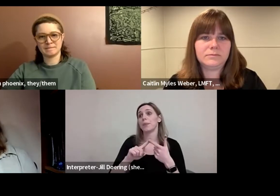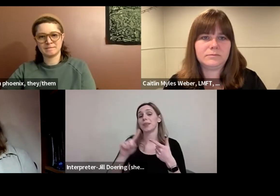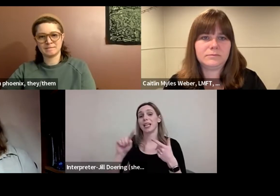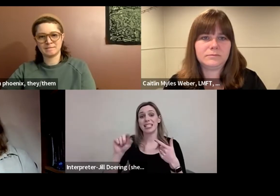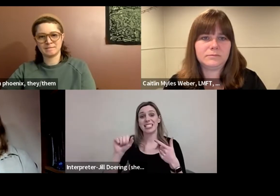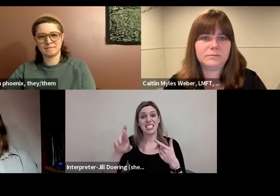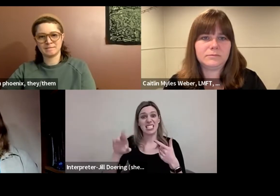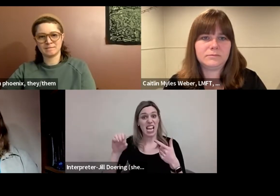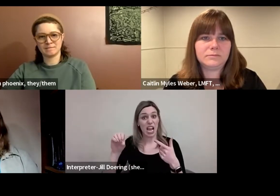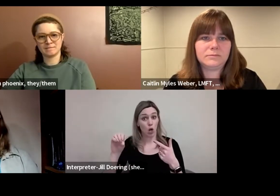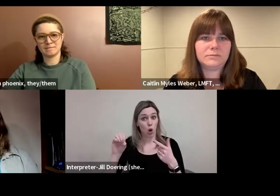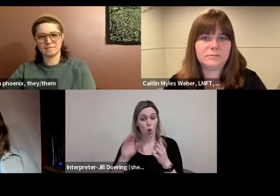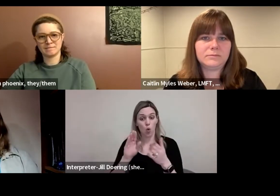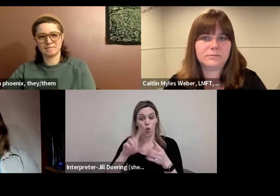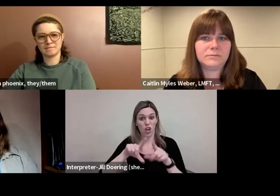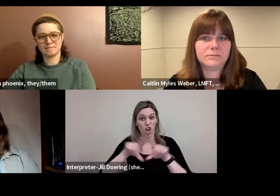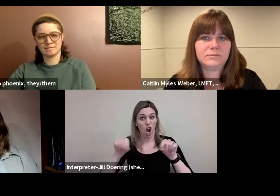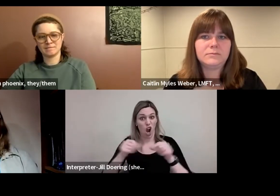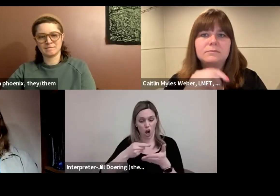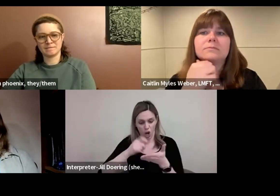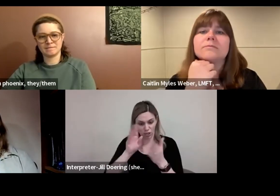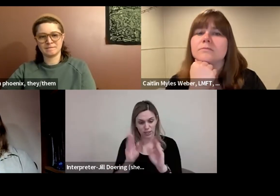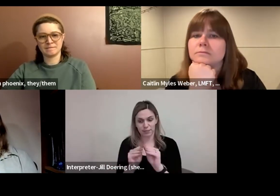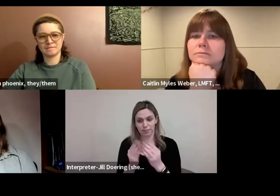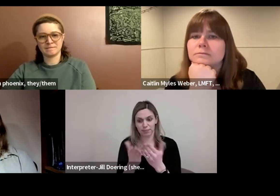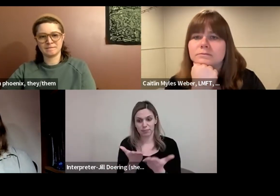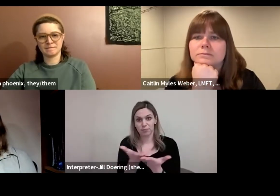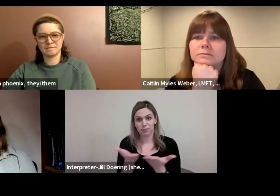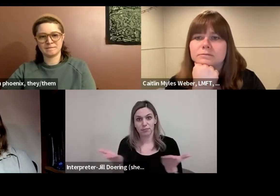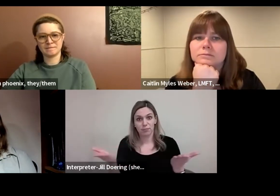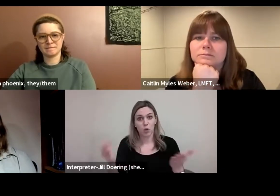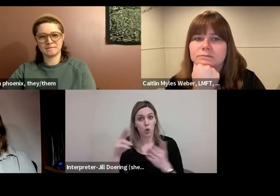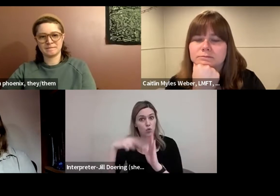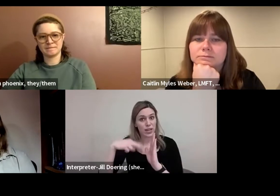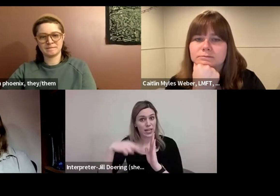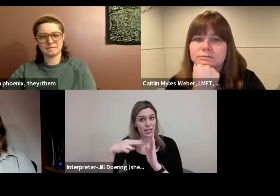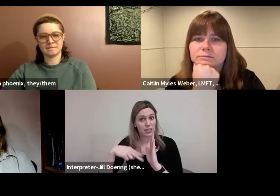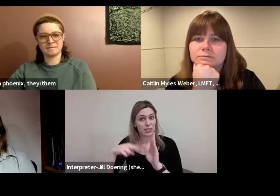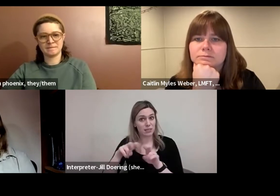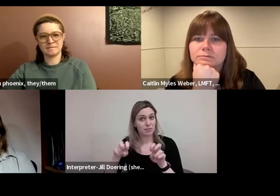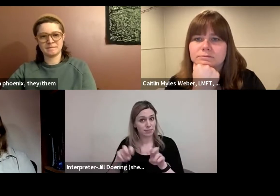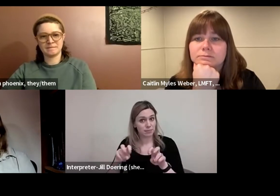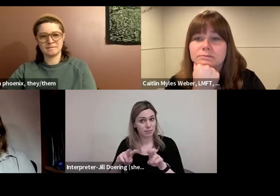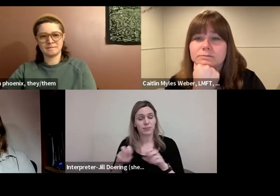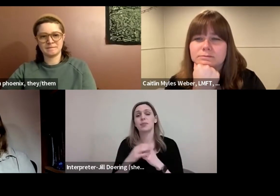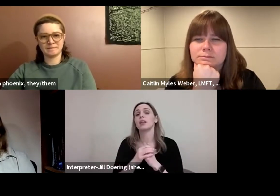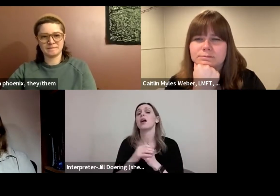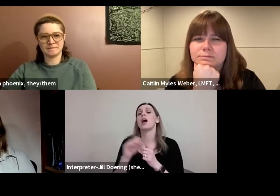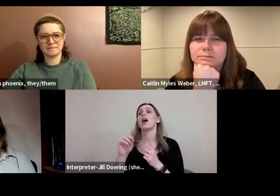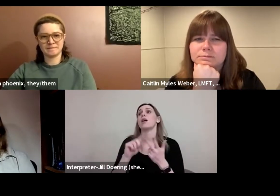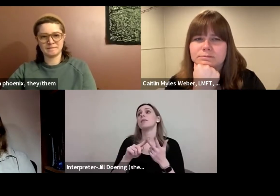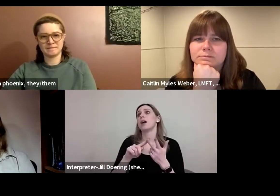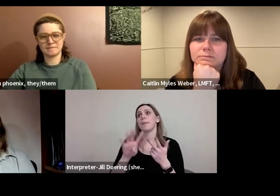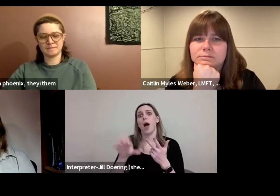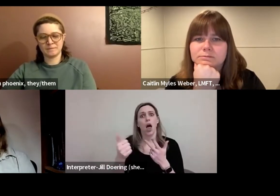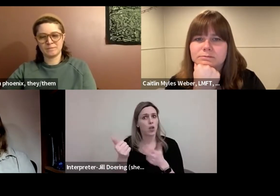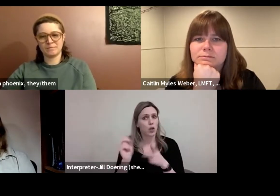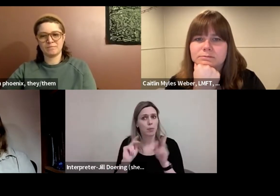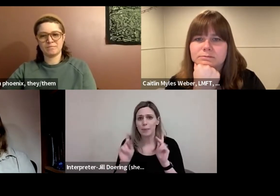any other practitioner that a person can build a trusting relationship with,